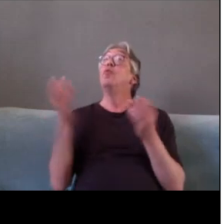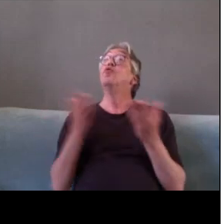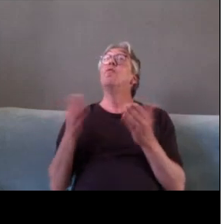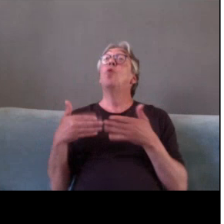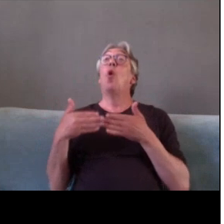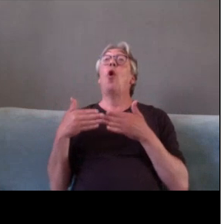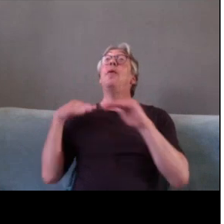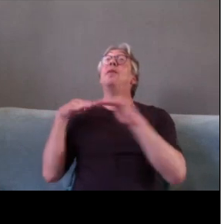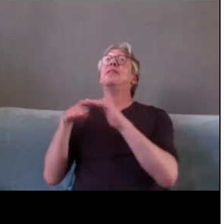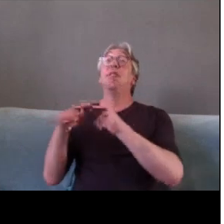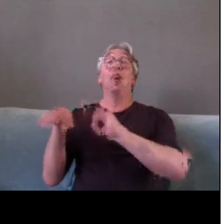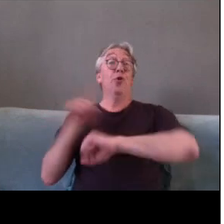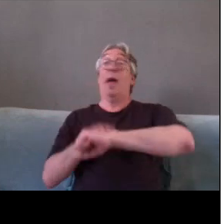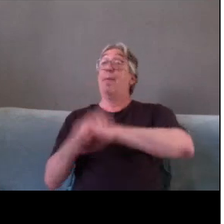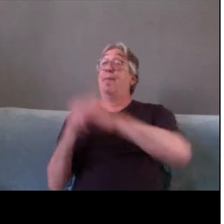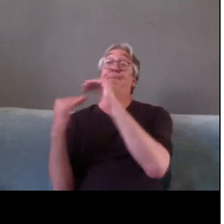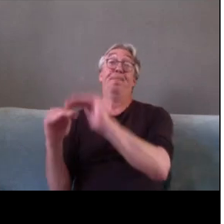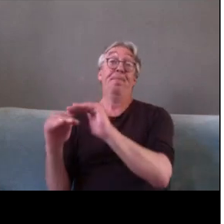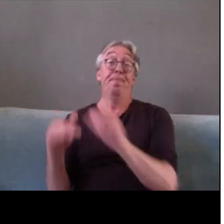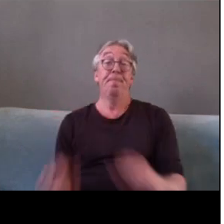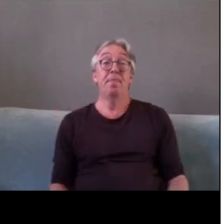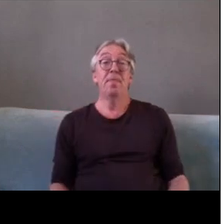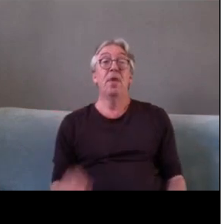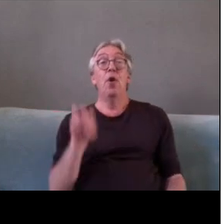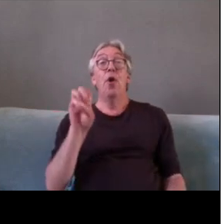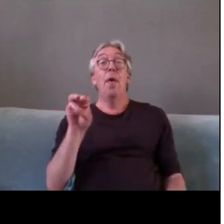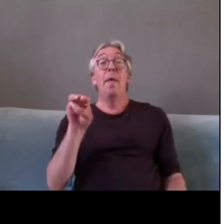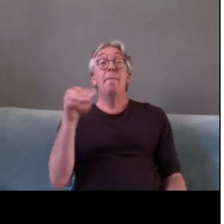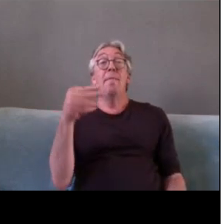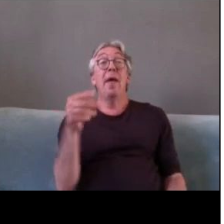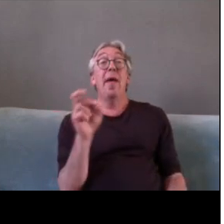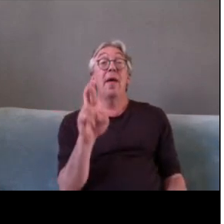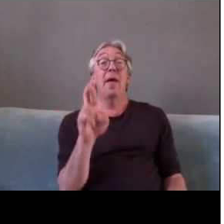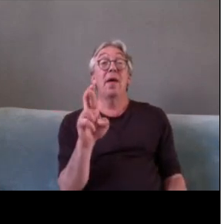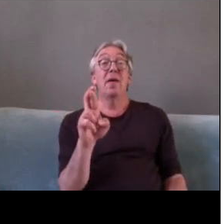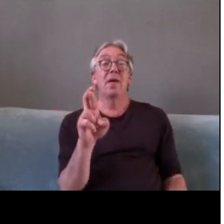If I get the first one correct, it's to know where the provisions are.